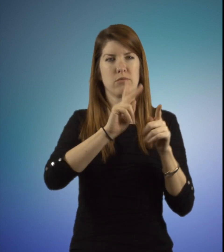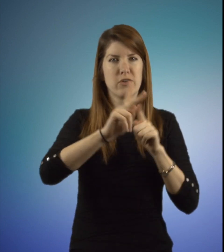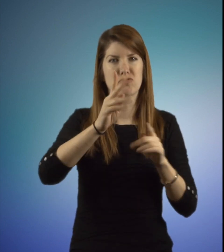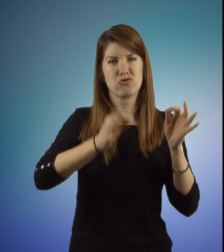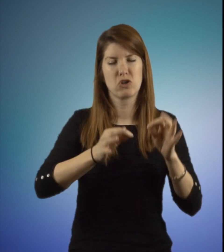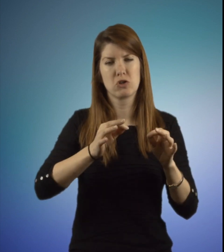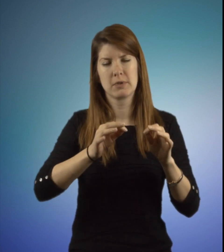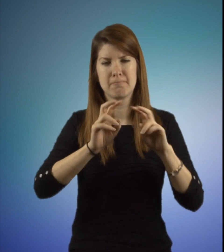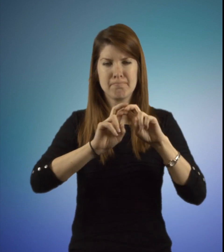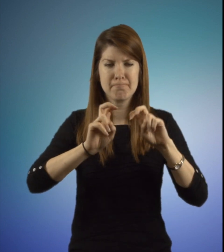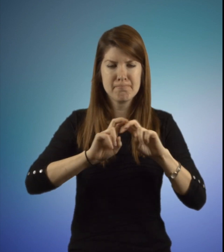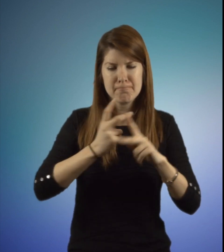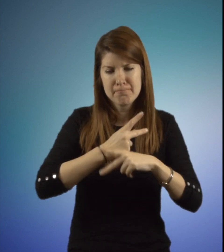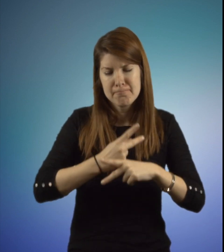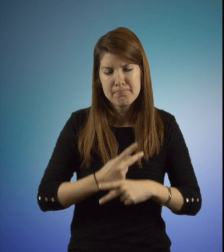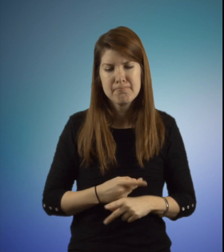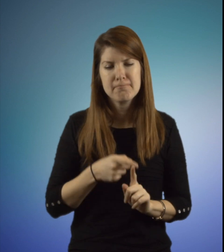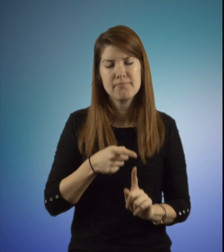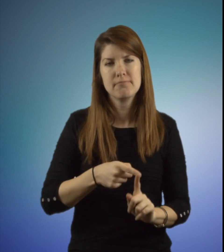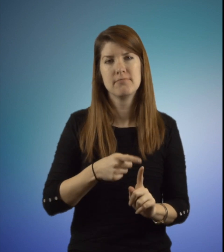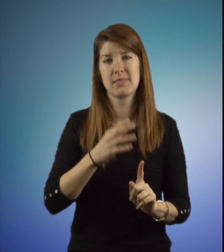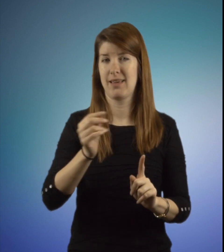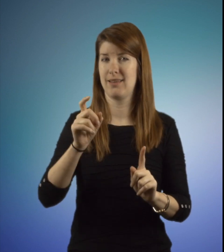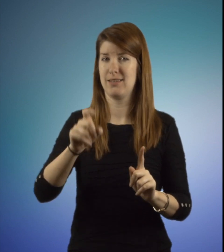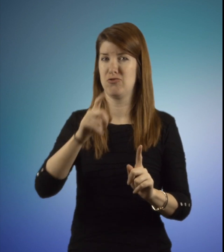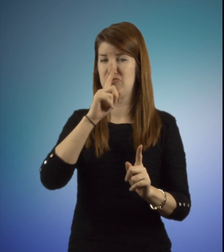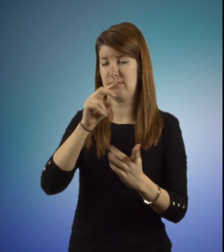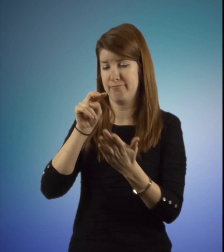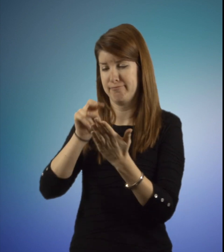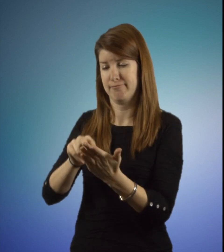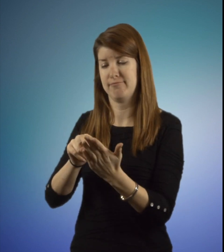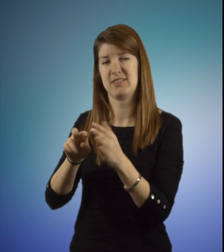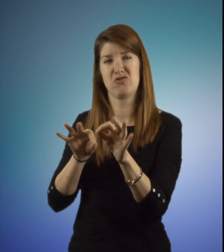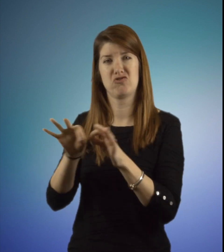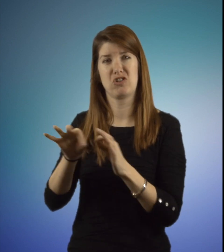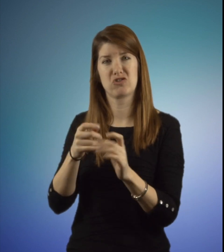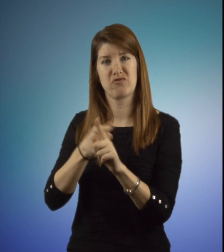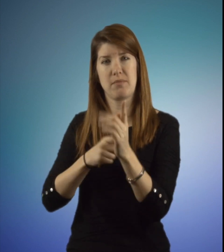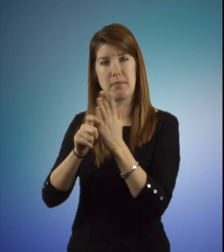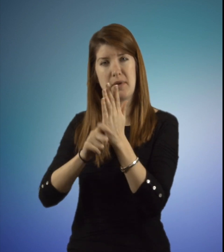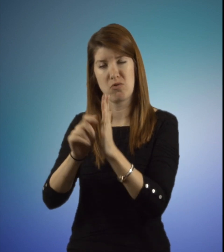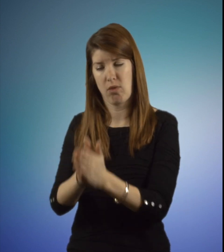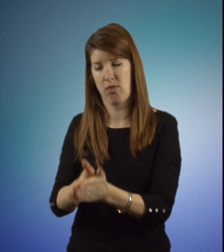need to use their professional judgment and they need to refer to the instructions